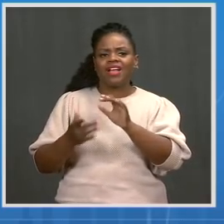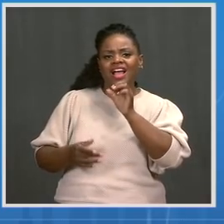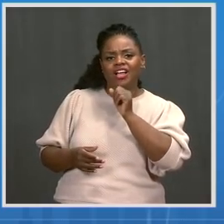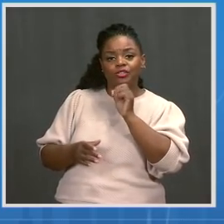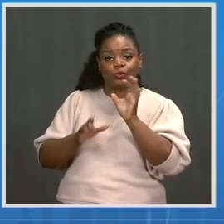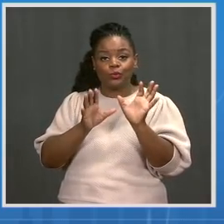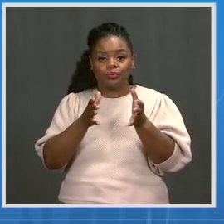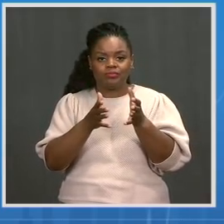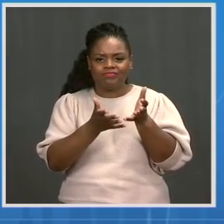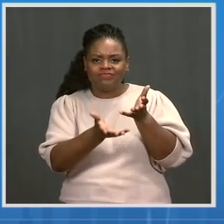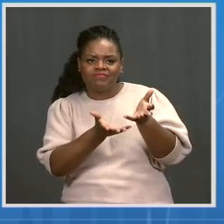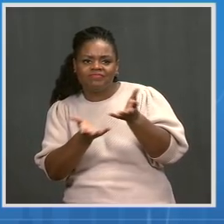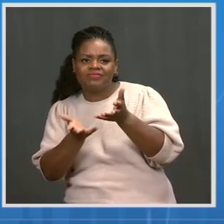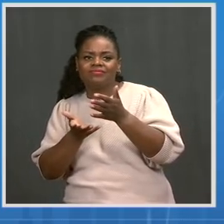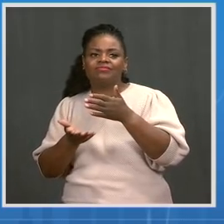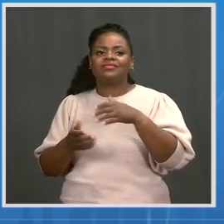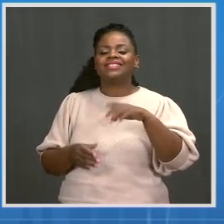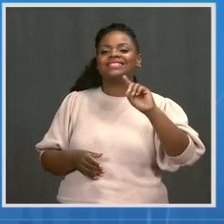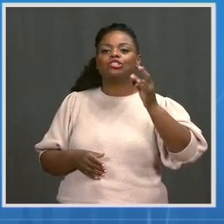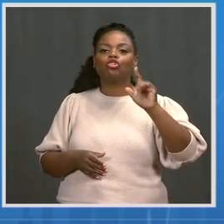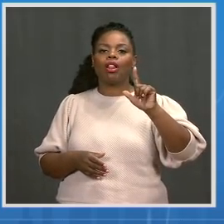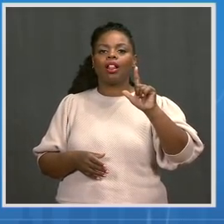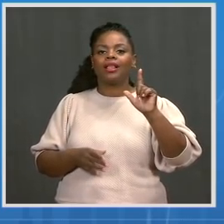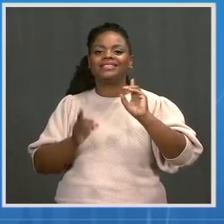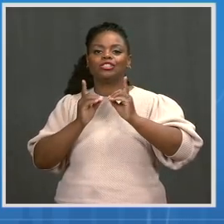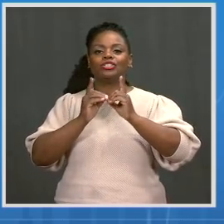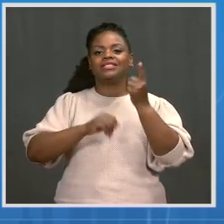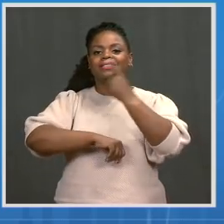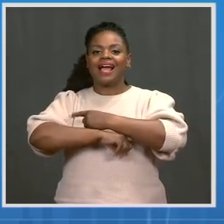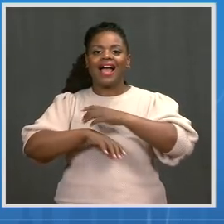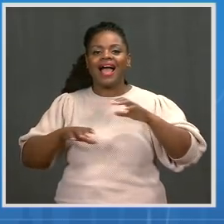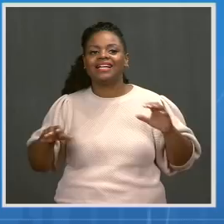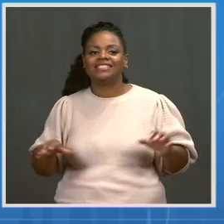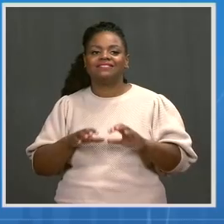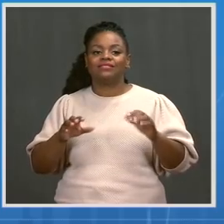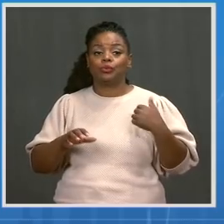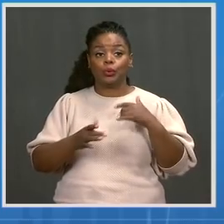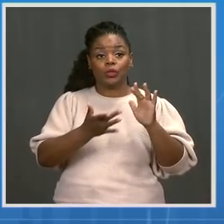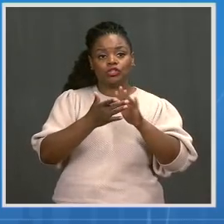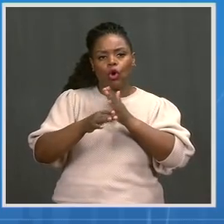which reached more than 280 million people across Facebook, Twitter, and Instagram,